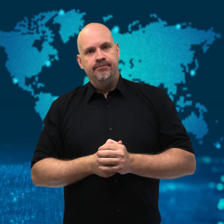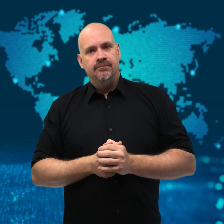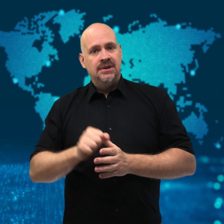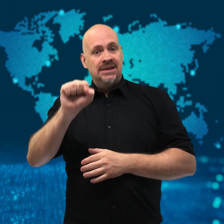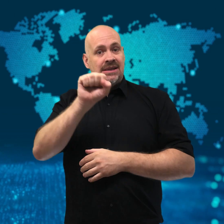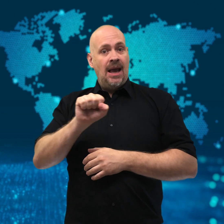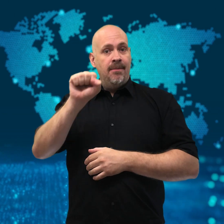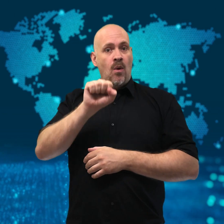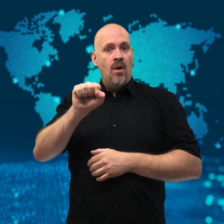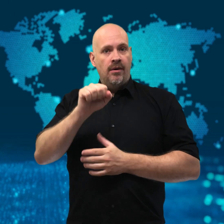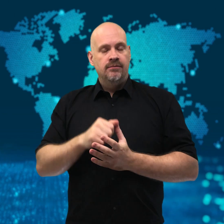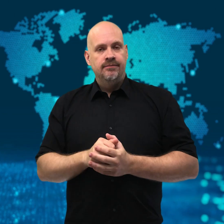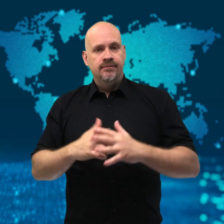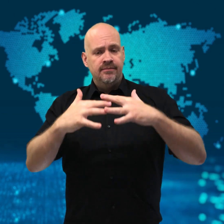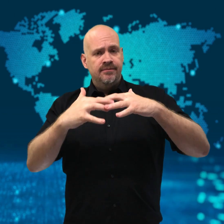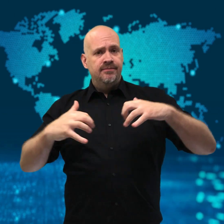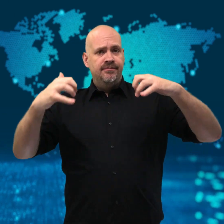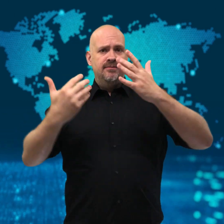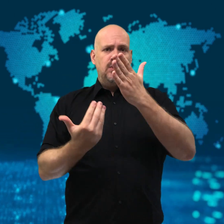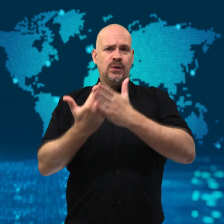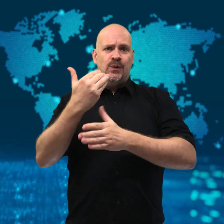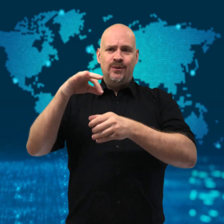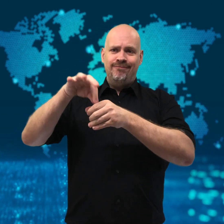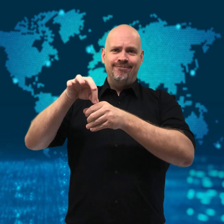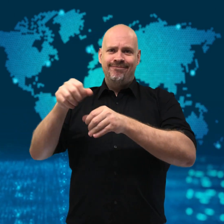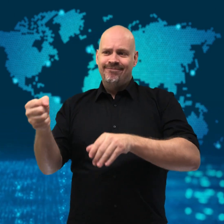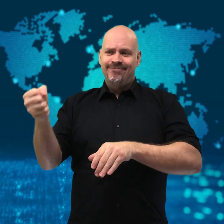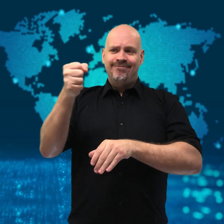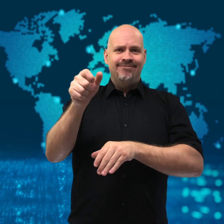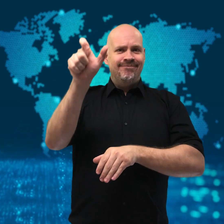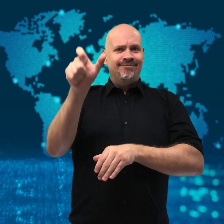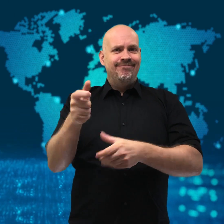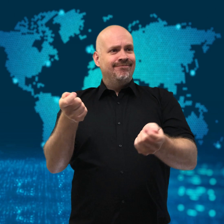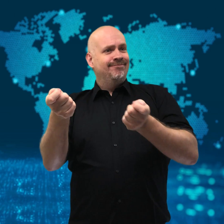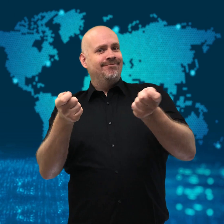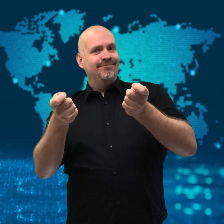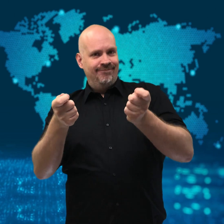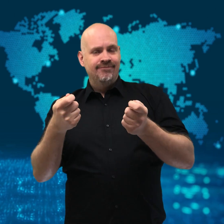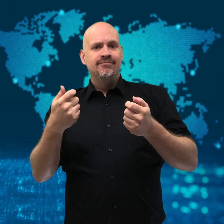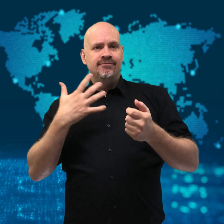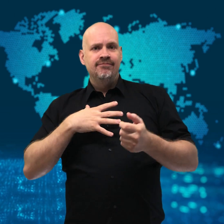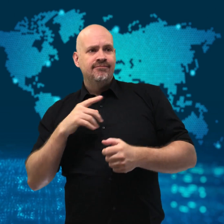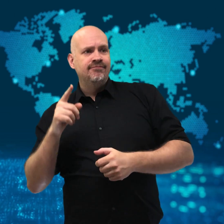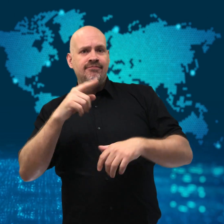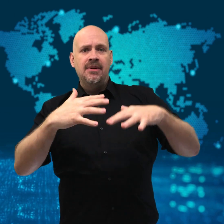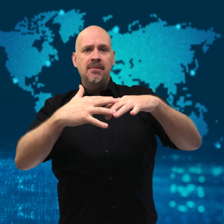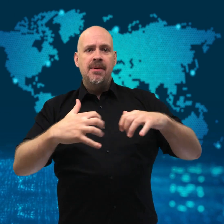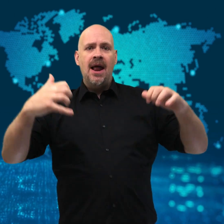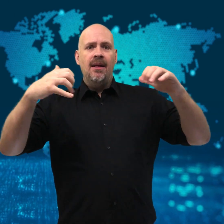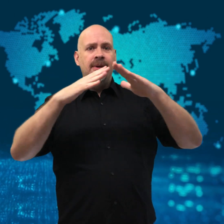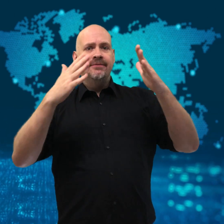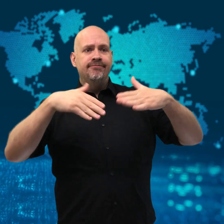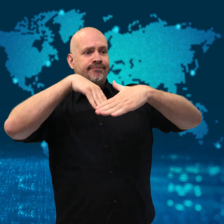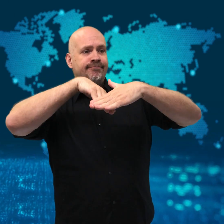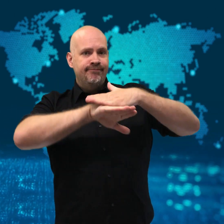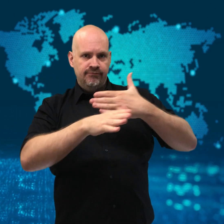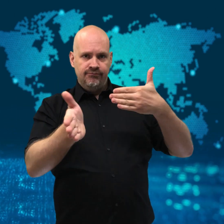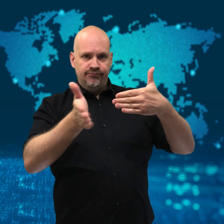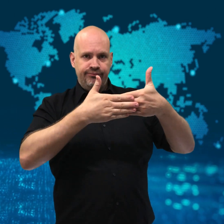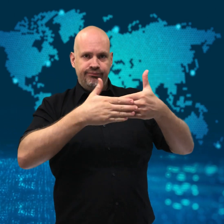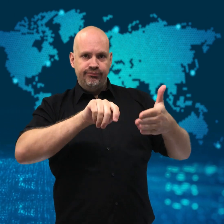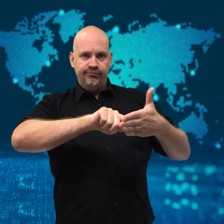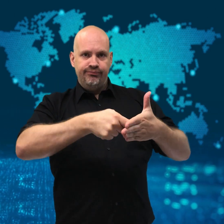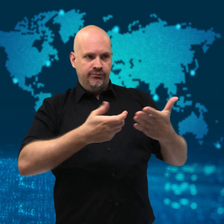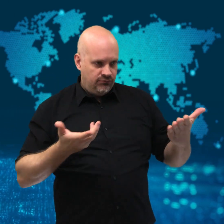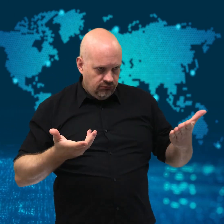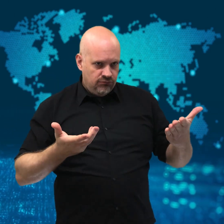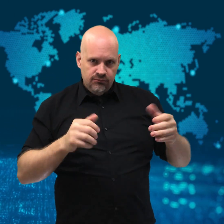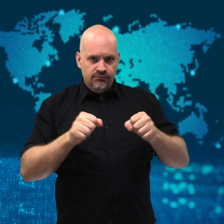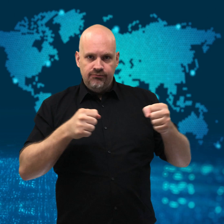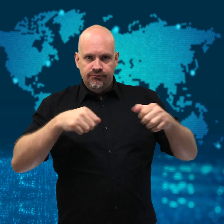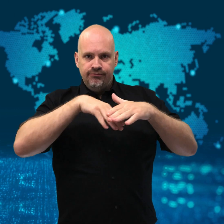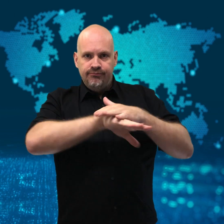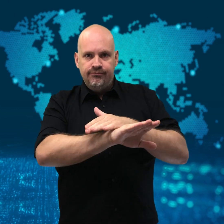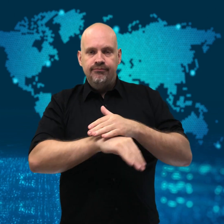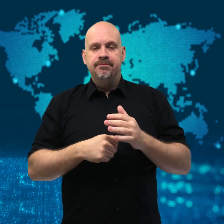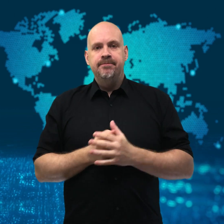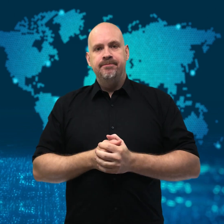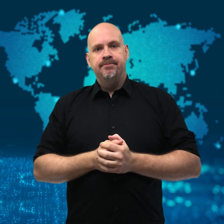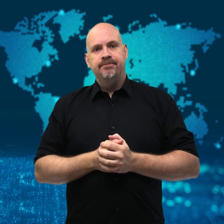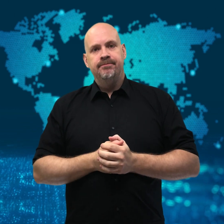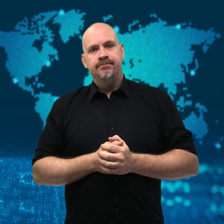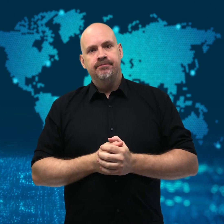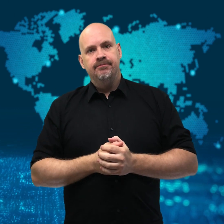Prime minister locked out.